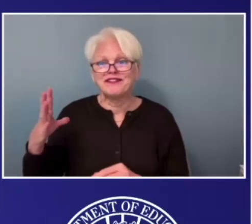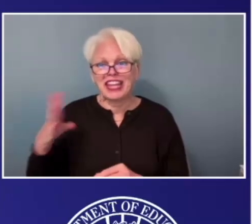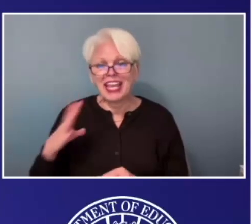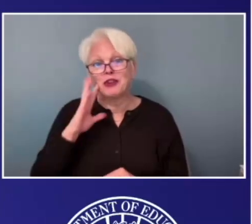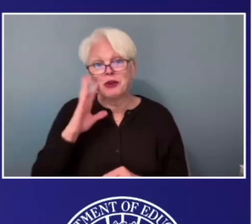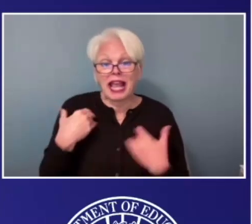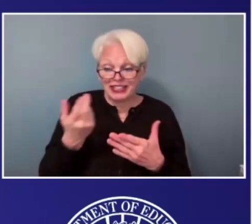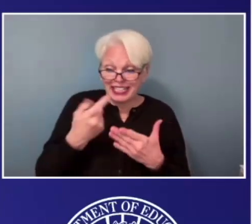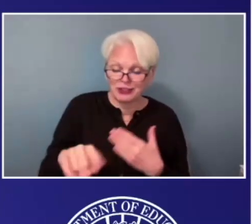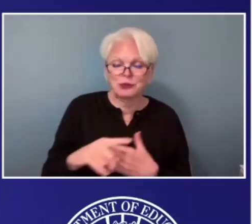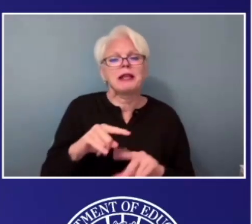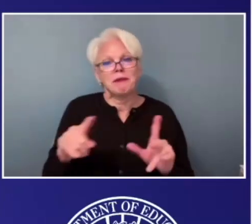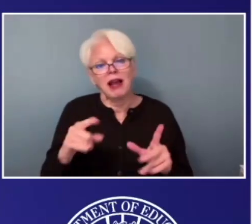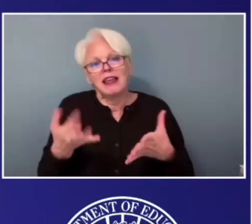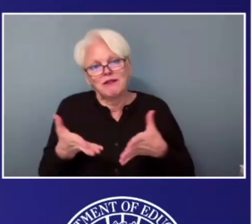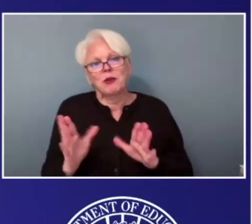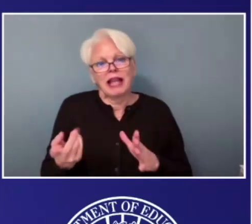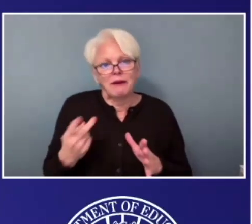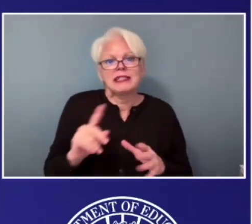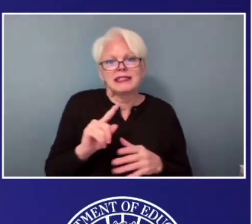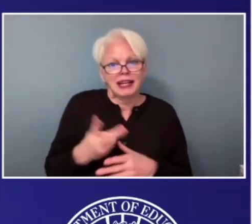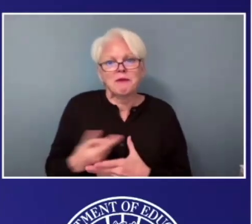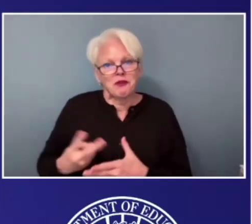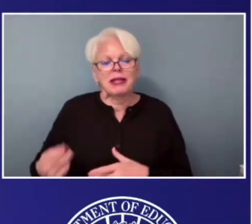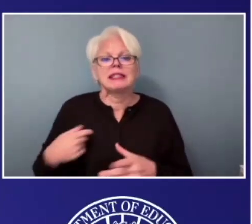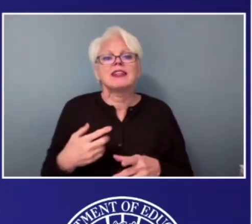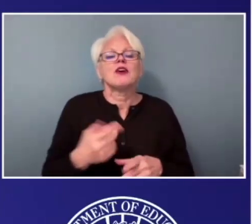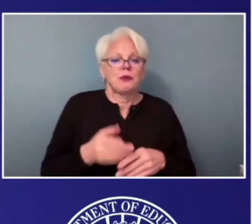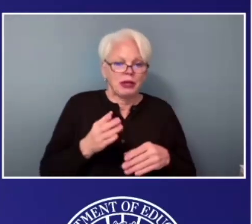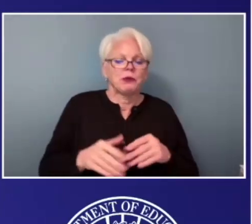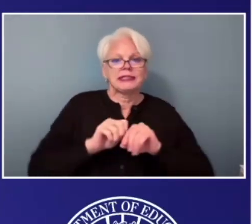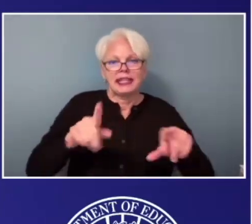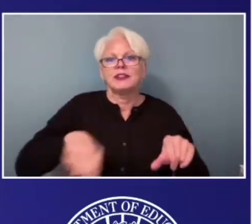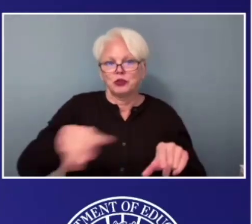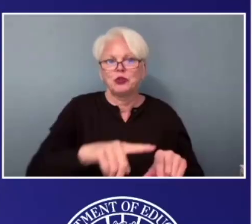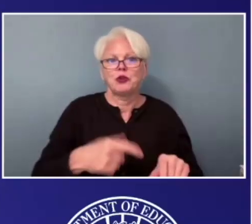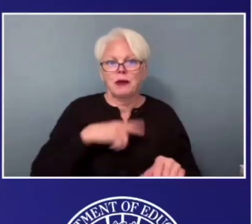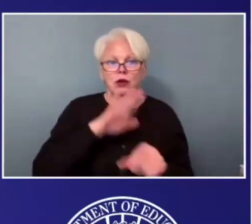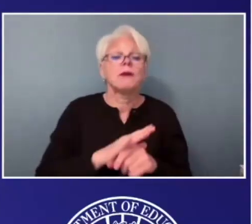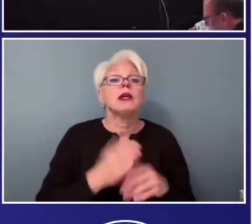but if you would allow us a couple of weeks, we will get those to you, I promise. So here you can see the change